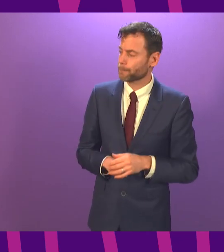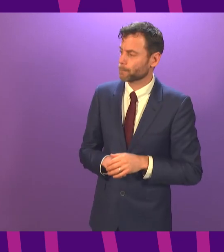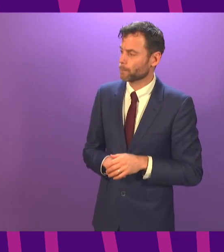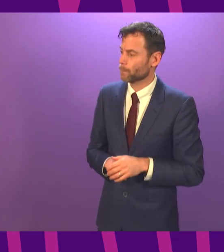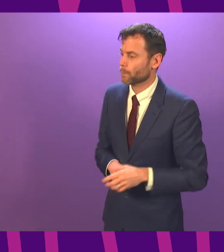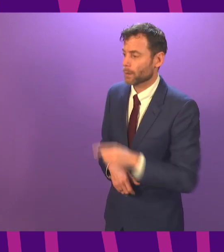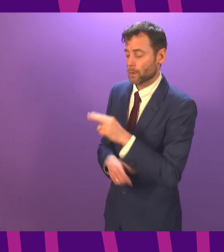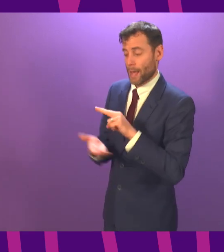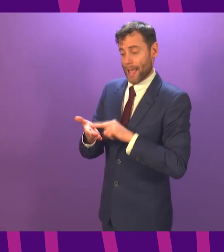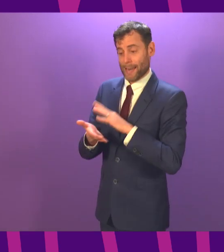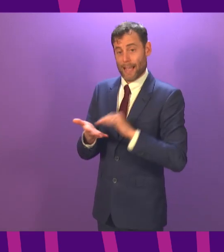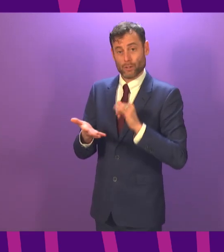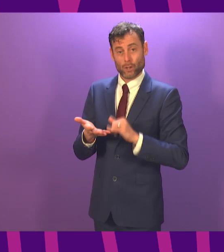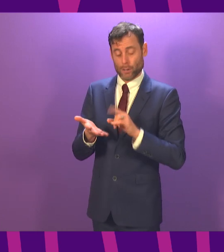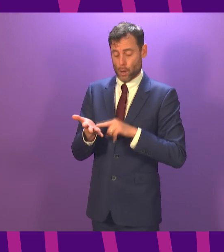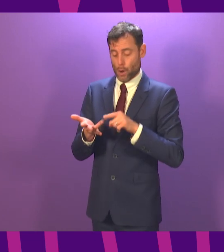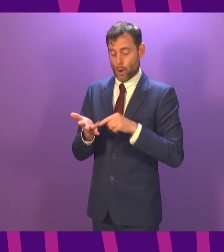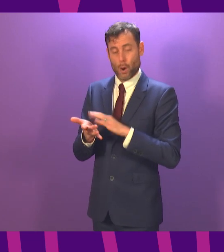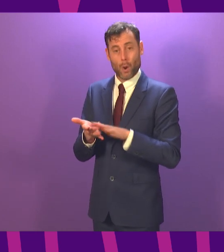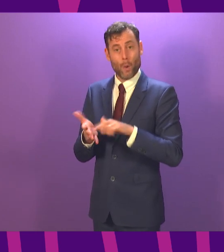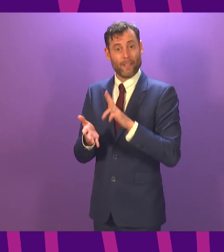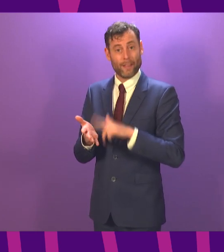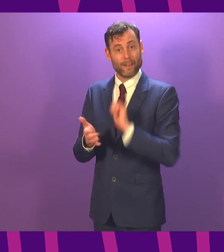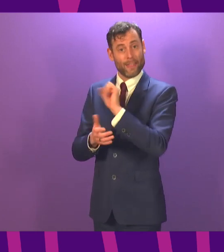that NHS Lothian provided, but I will respond in terms of the general overall programme,